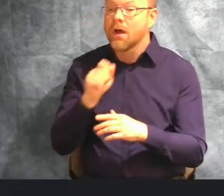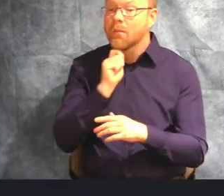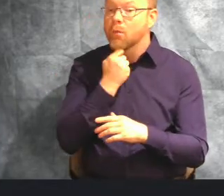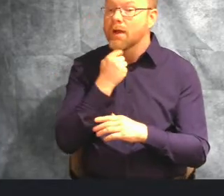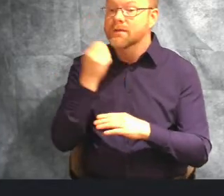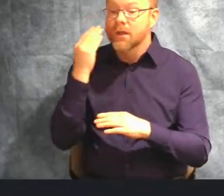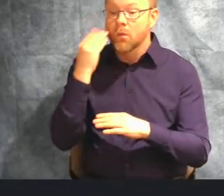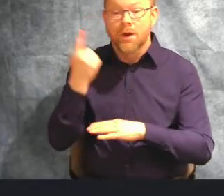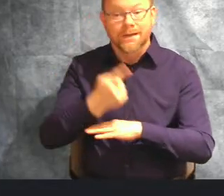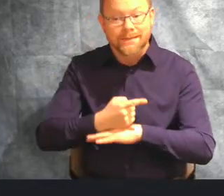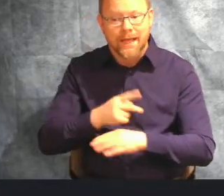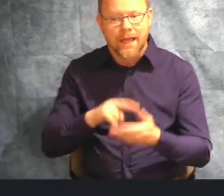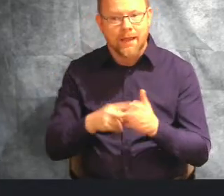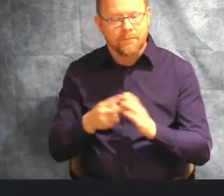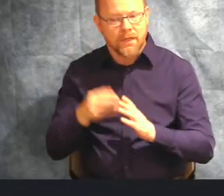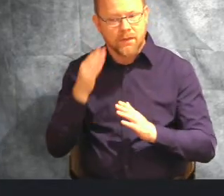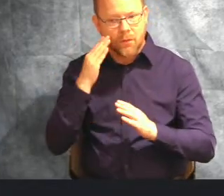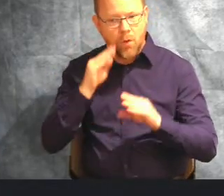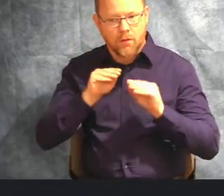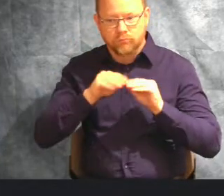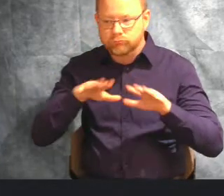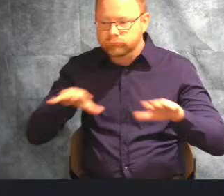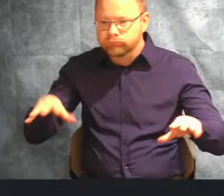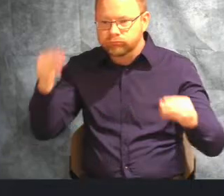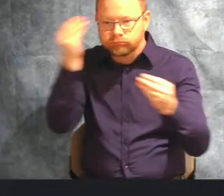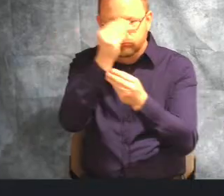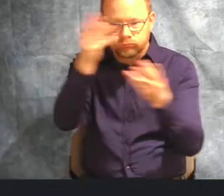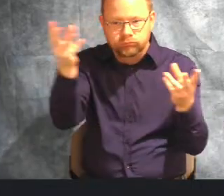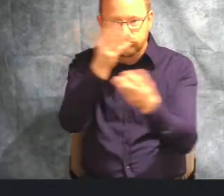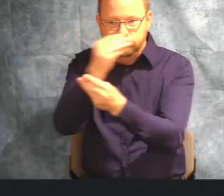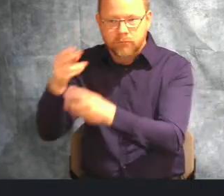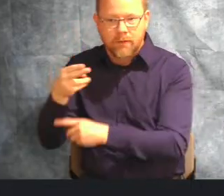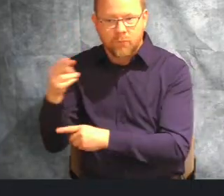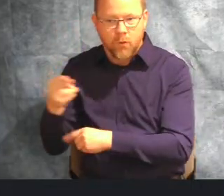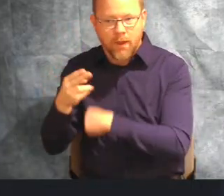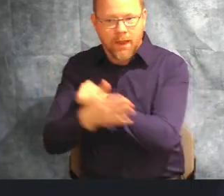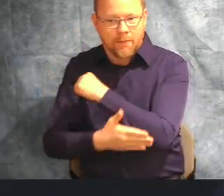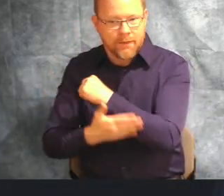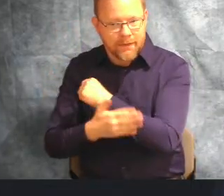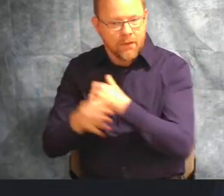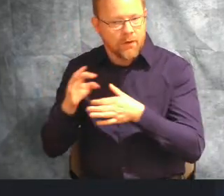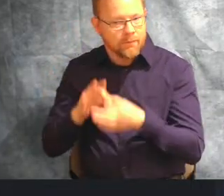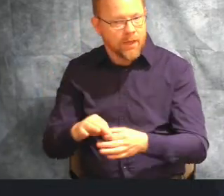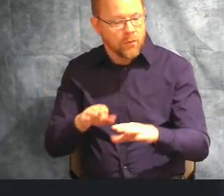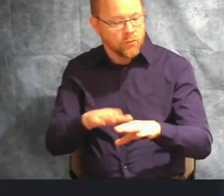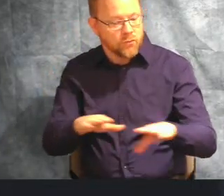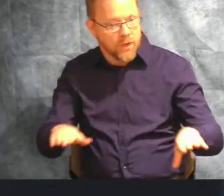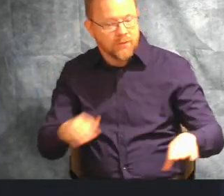during which awareness will be raised throughout Hamilton County about childhood apraxia of speech